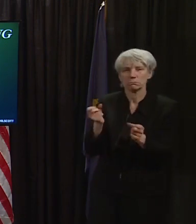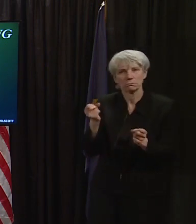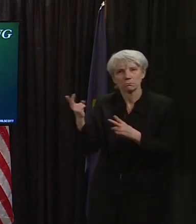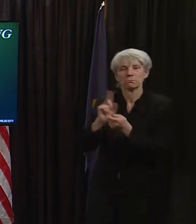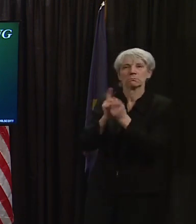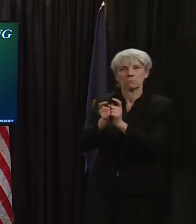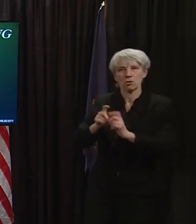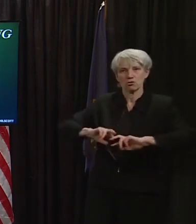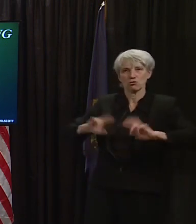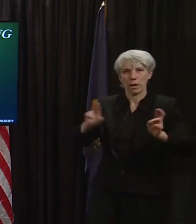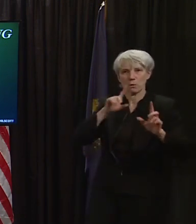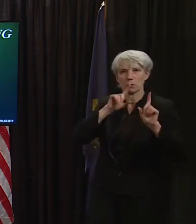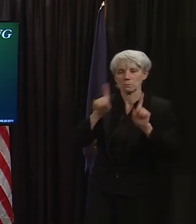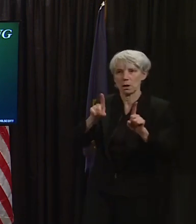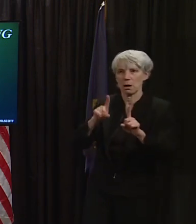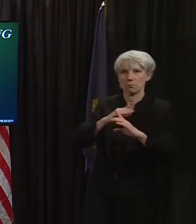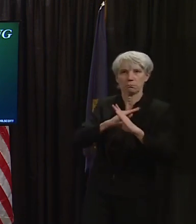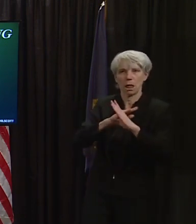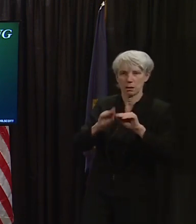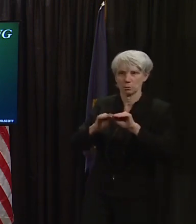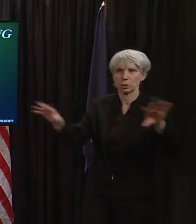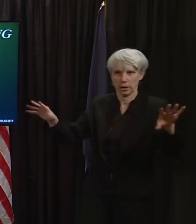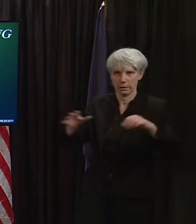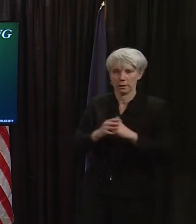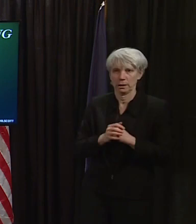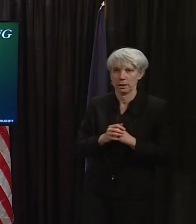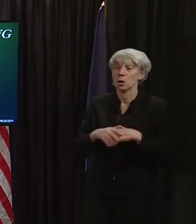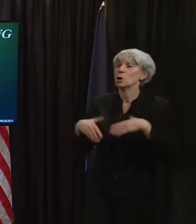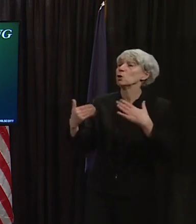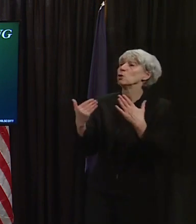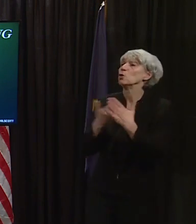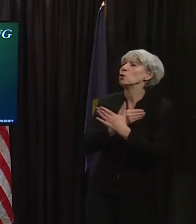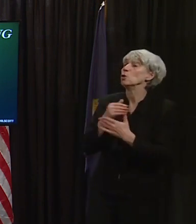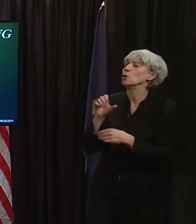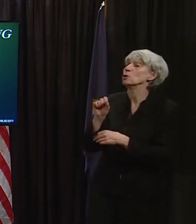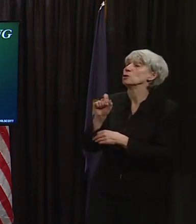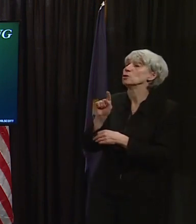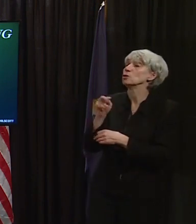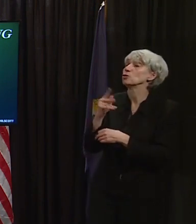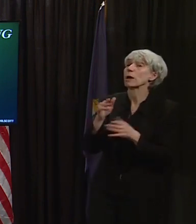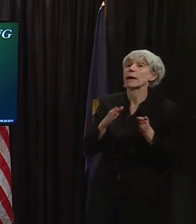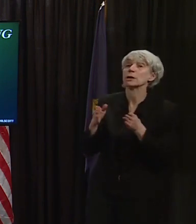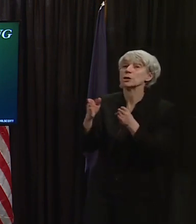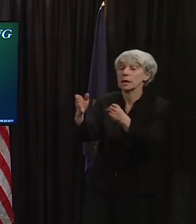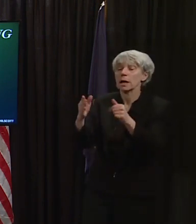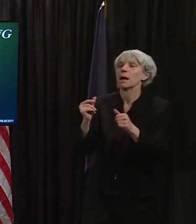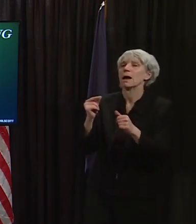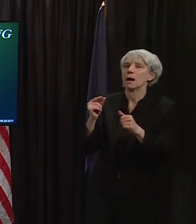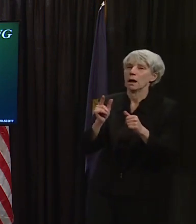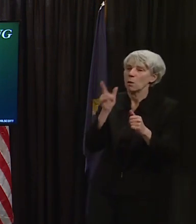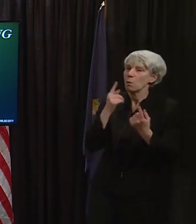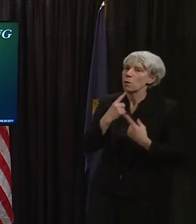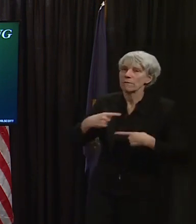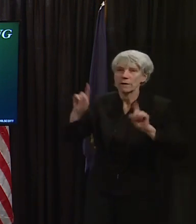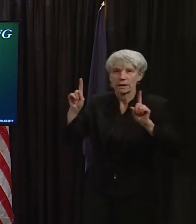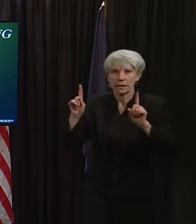variant. Our new strategies are designed to be more effective lessening the burden of work on school personnel.